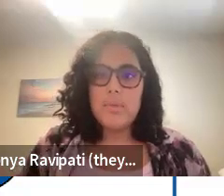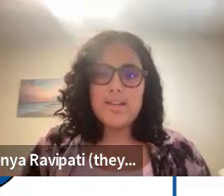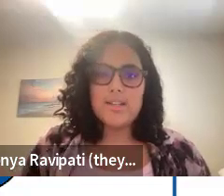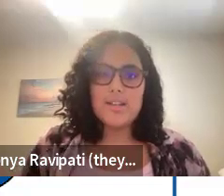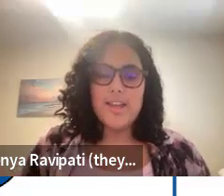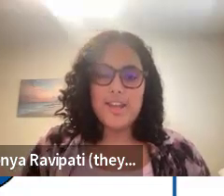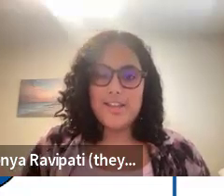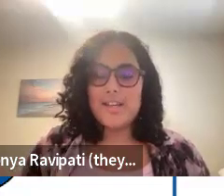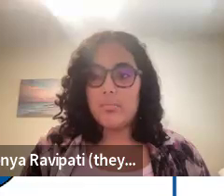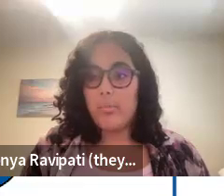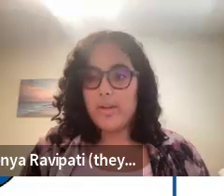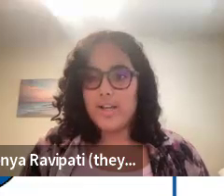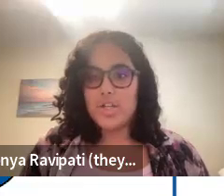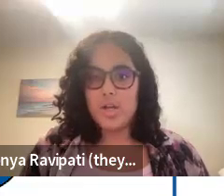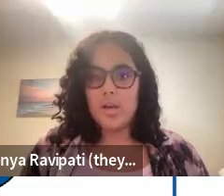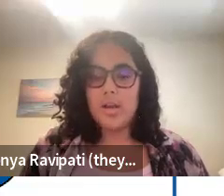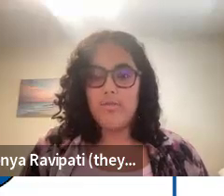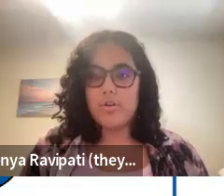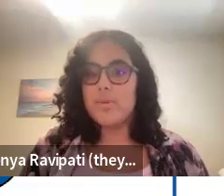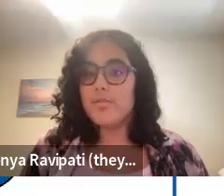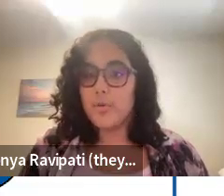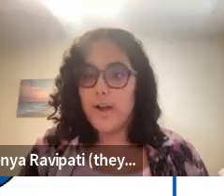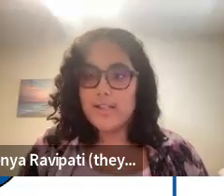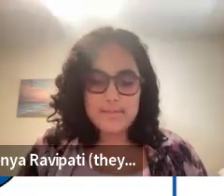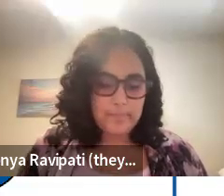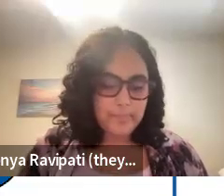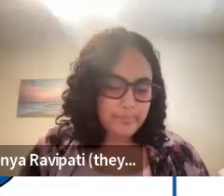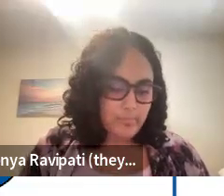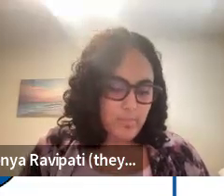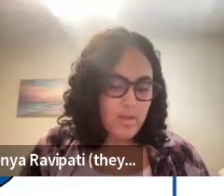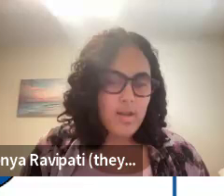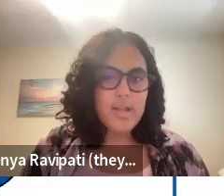demanded that they see implementation and enforcement of their rights.